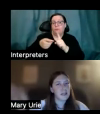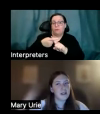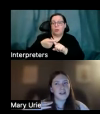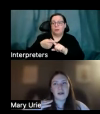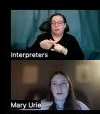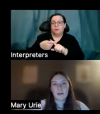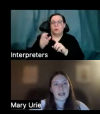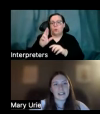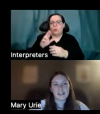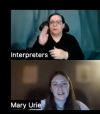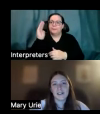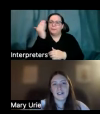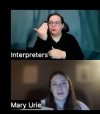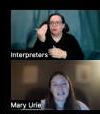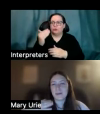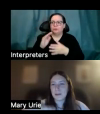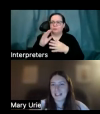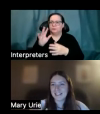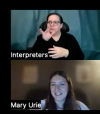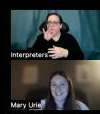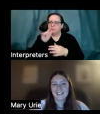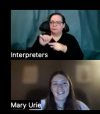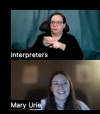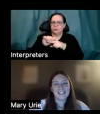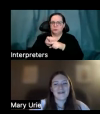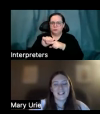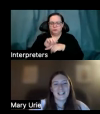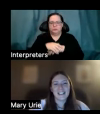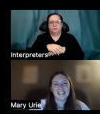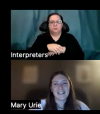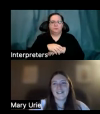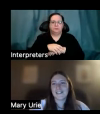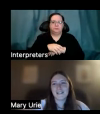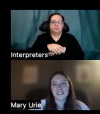mirror, practice, practice, practice. And give yourself a